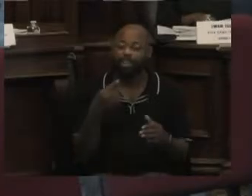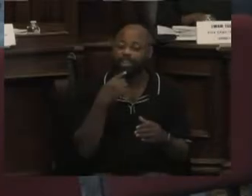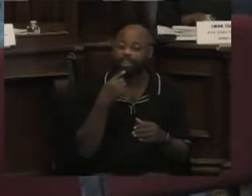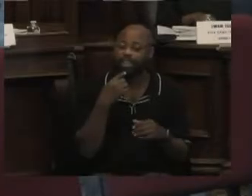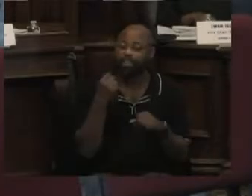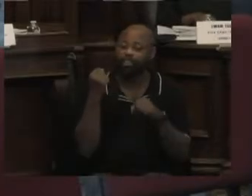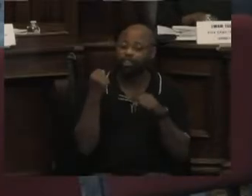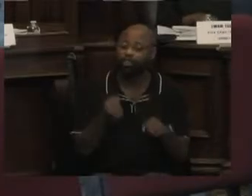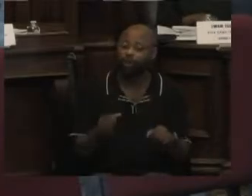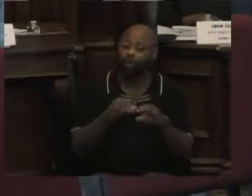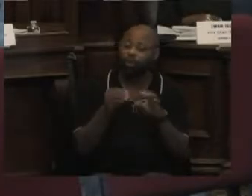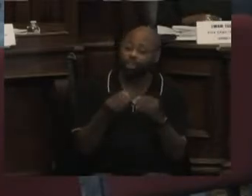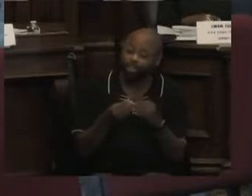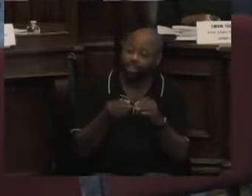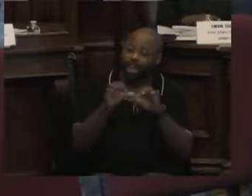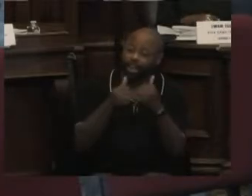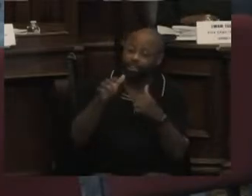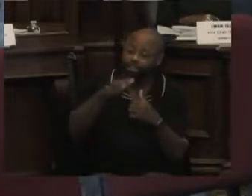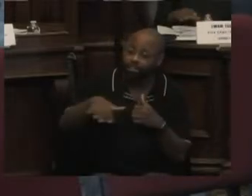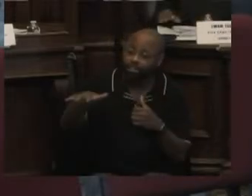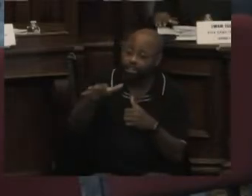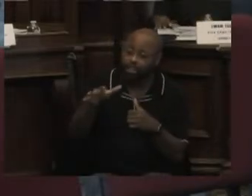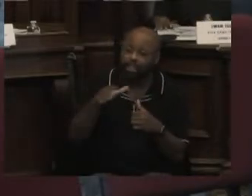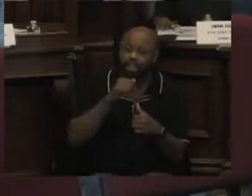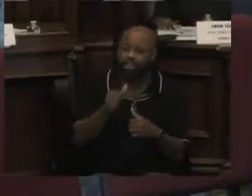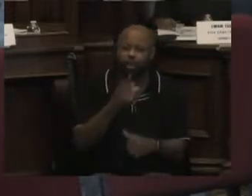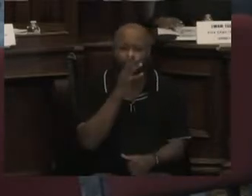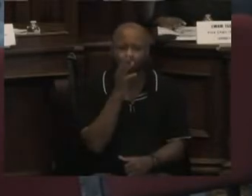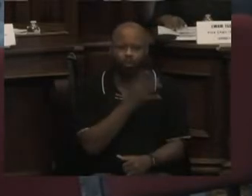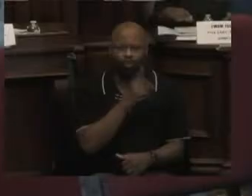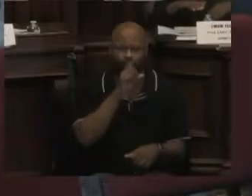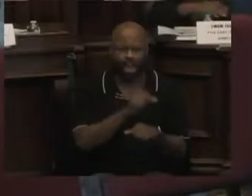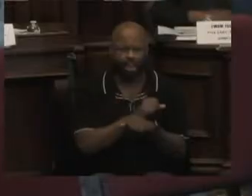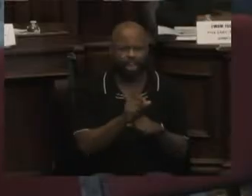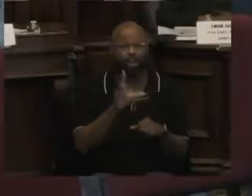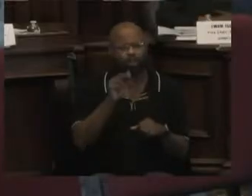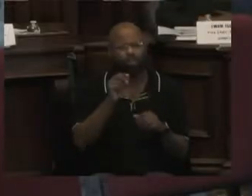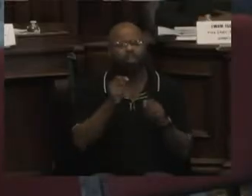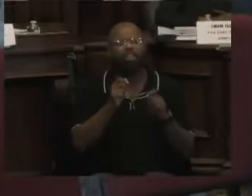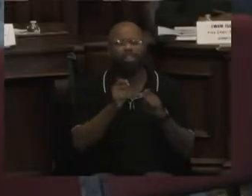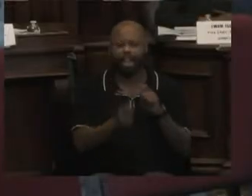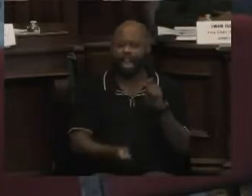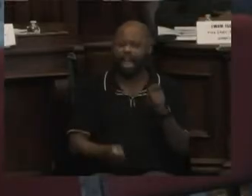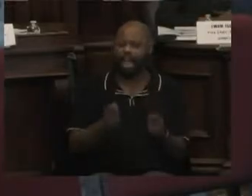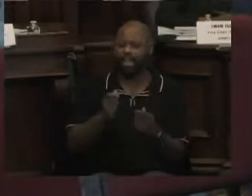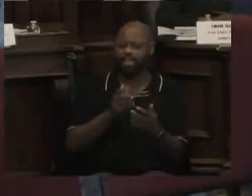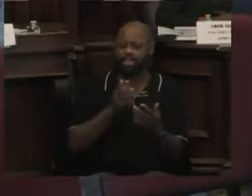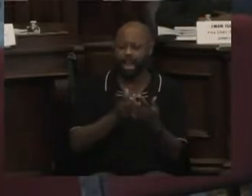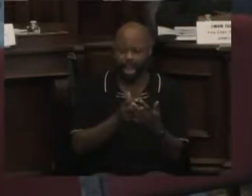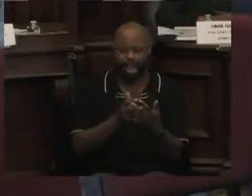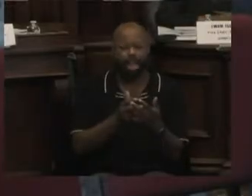challenging. So I say that strong organizations and